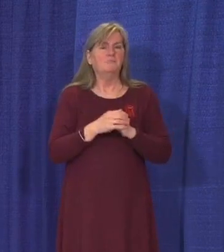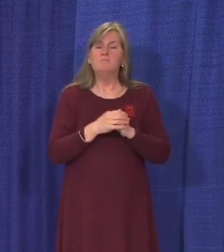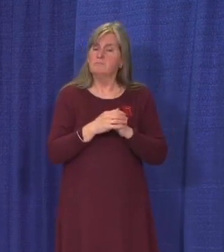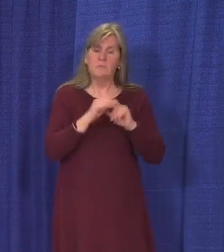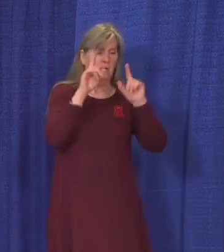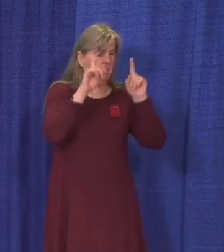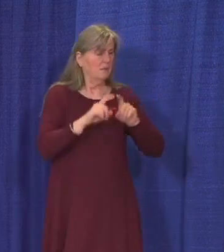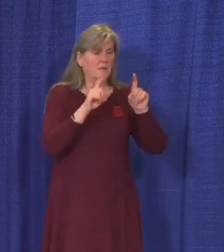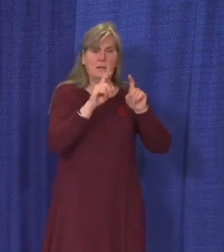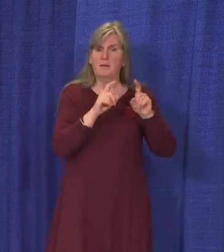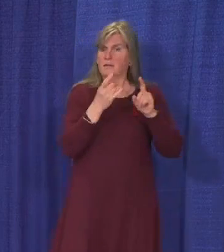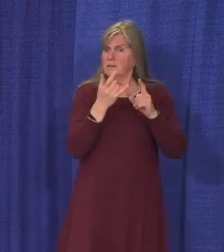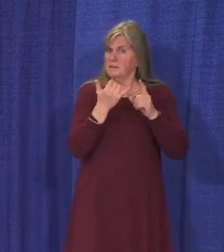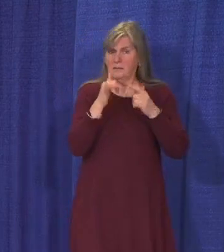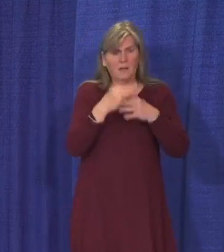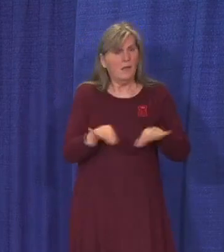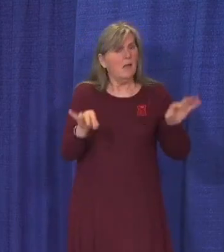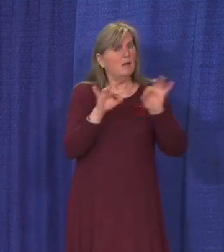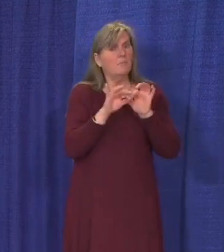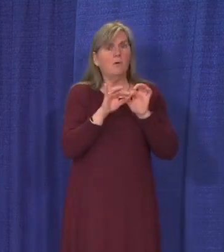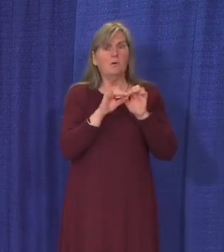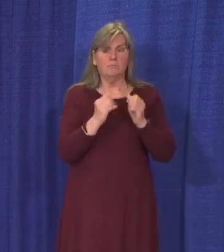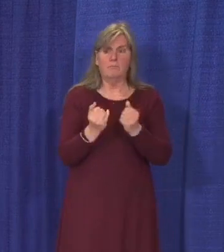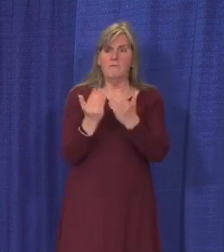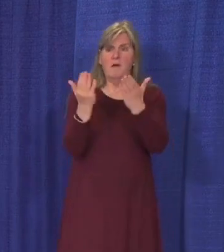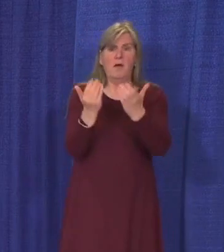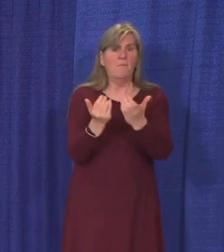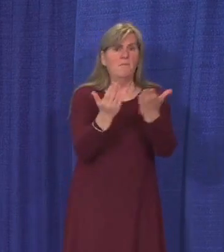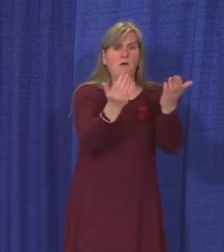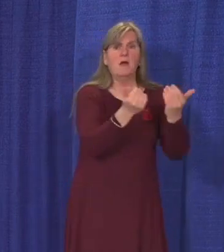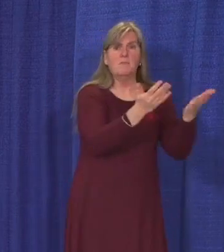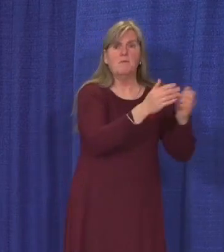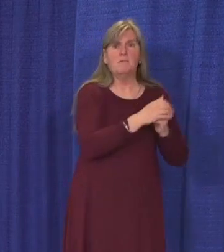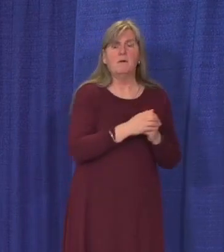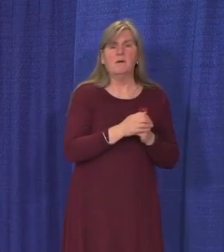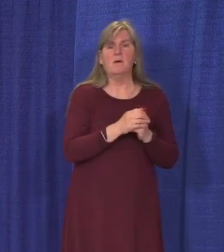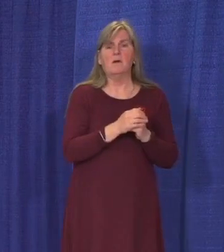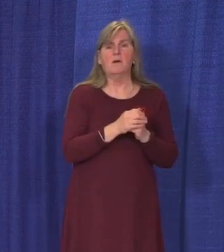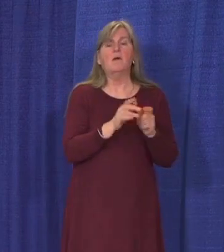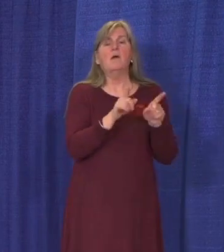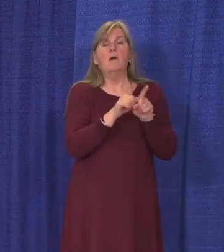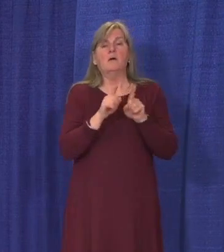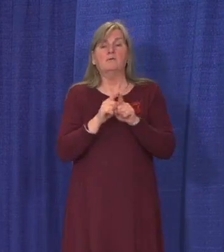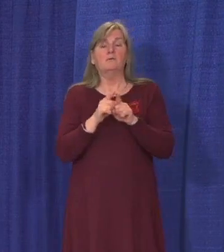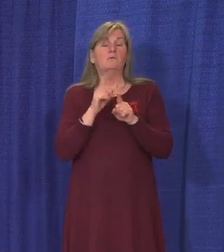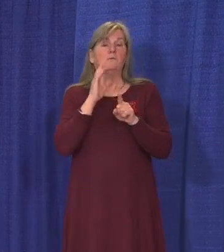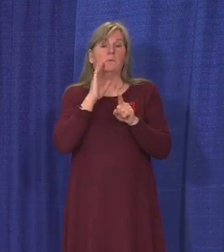you have COVID-19 like symptoms. Seeking testing when sick is a